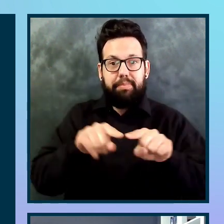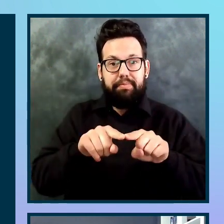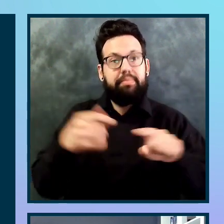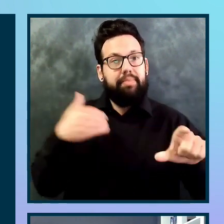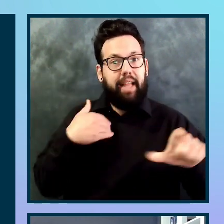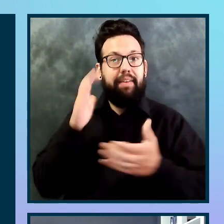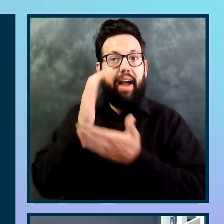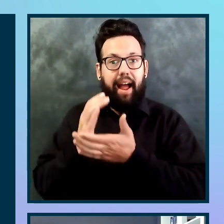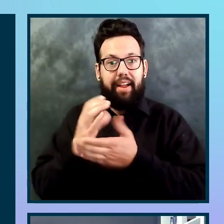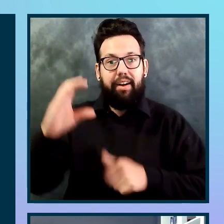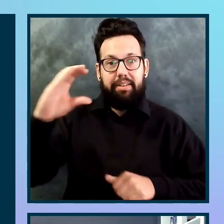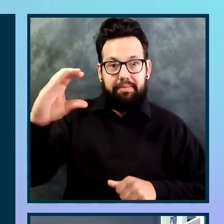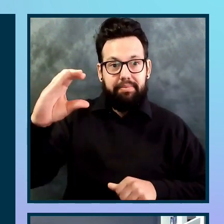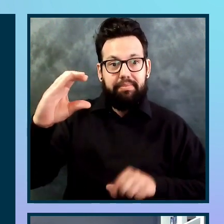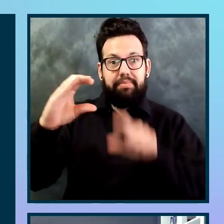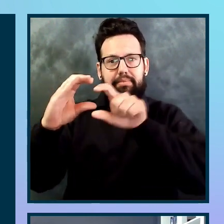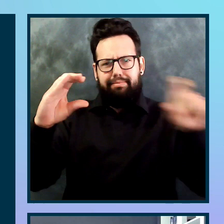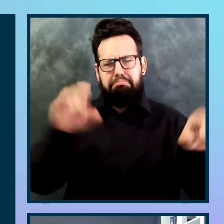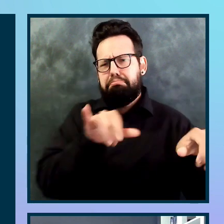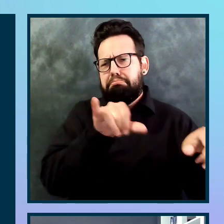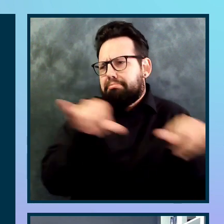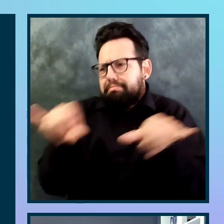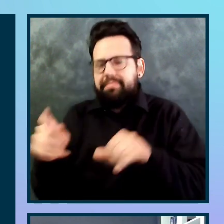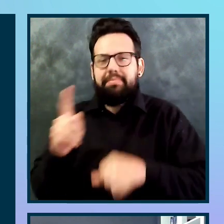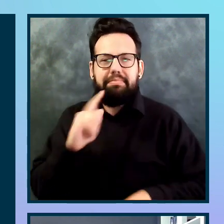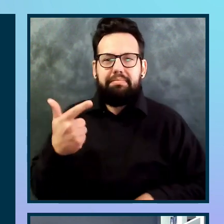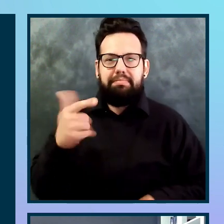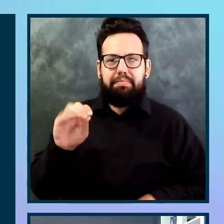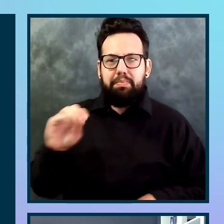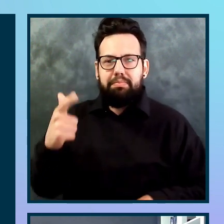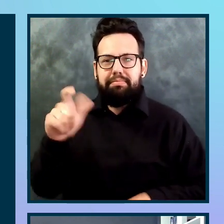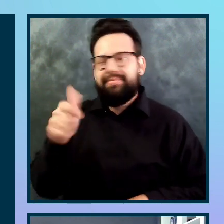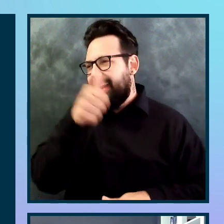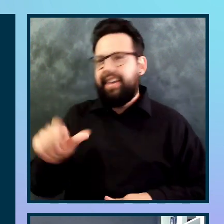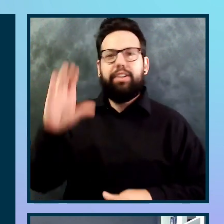We have used a lot of those, Google, like the big search engines designed this pattern.